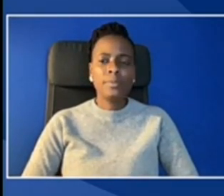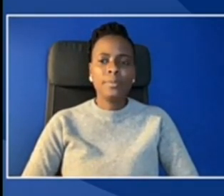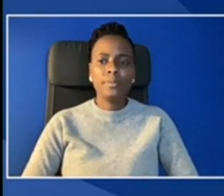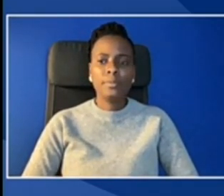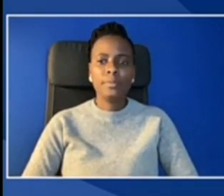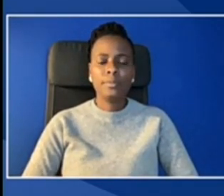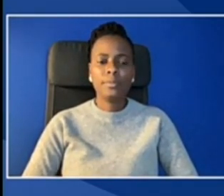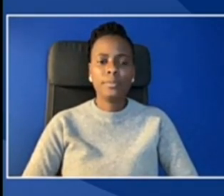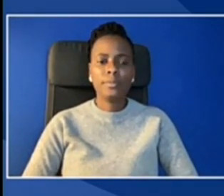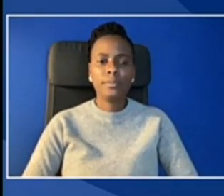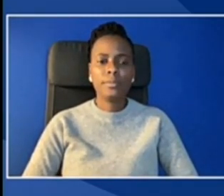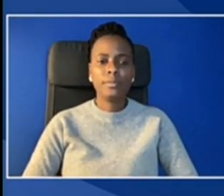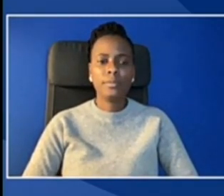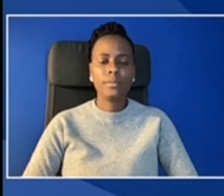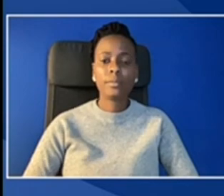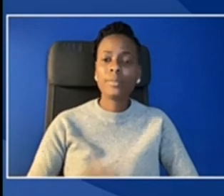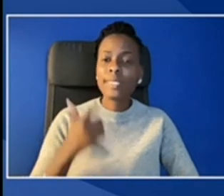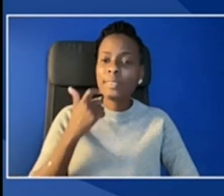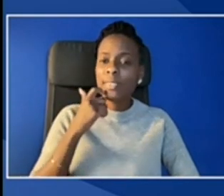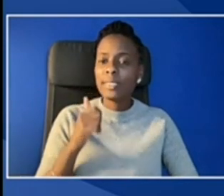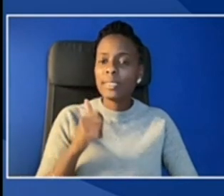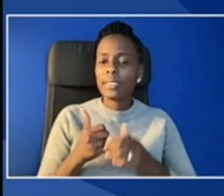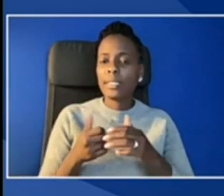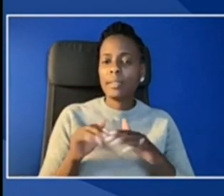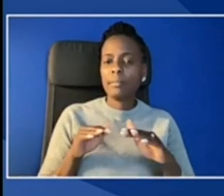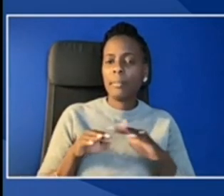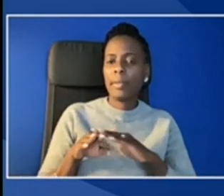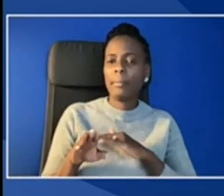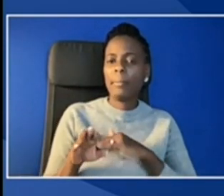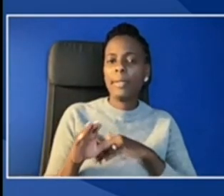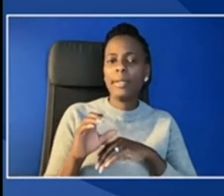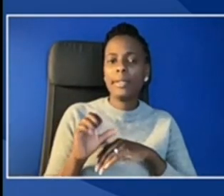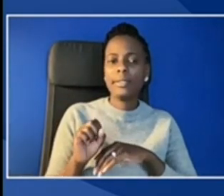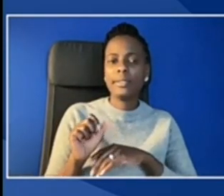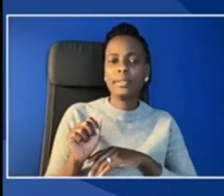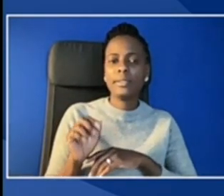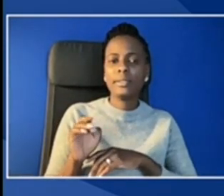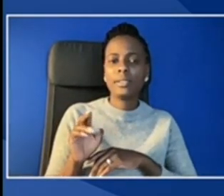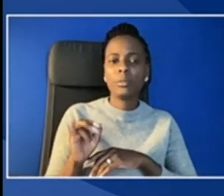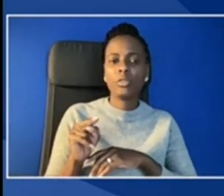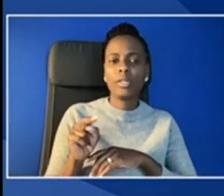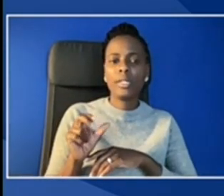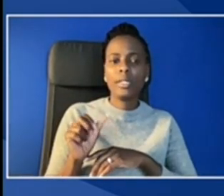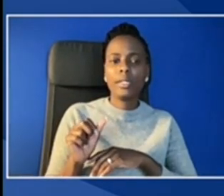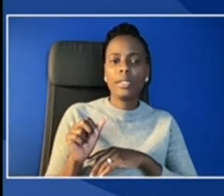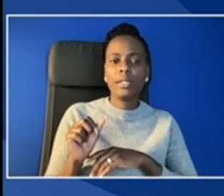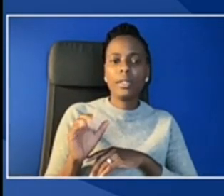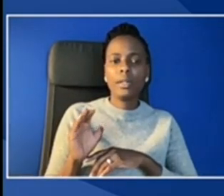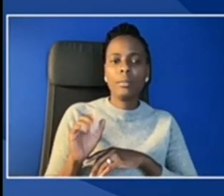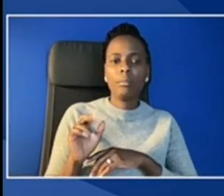I just admitted Sabrina Barger-Turner, who was here speaking on behalf of her organization, Homeless and Human.